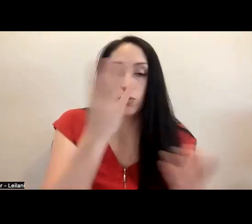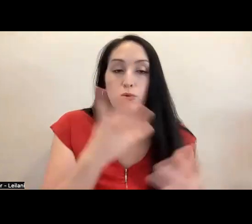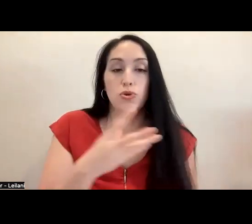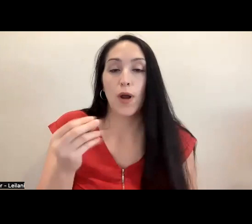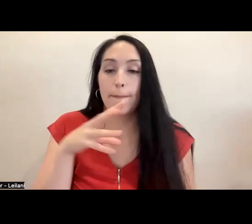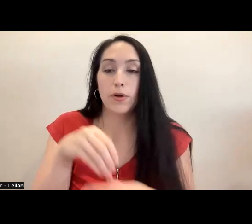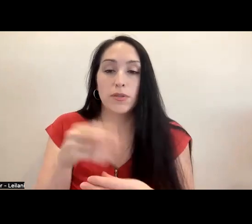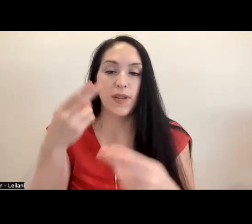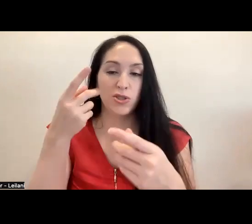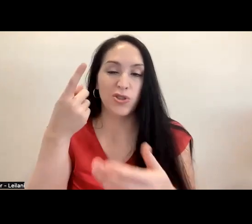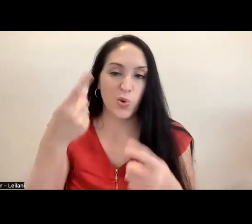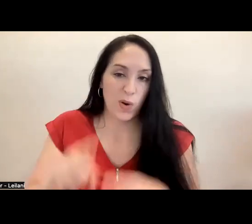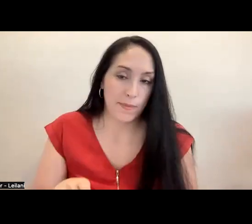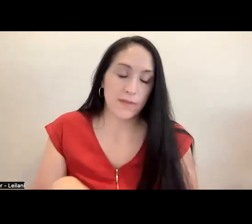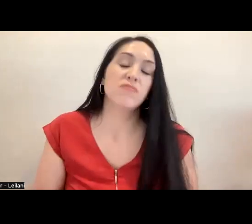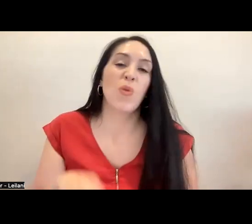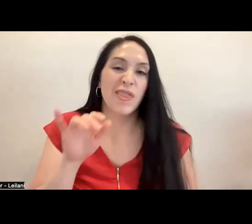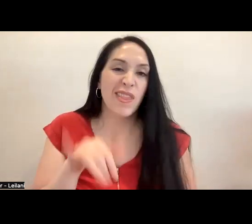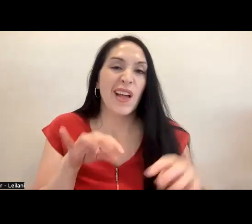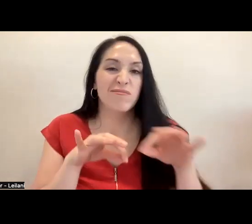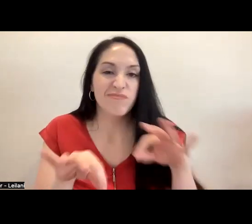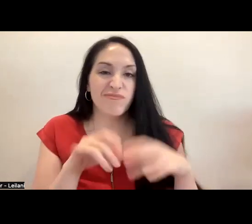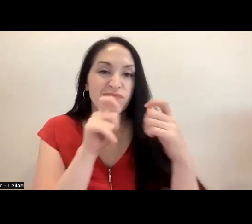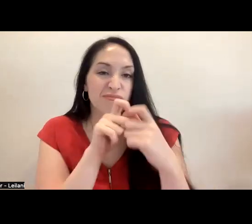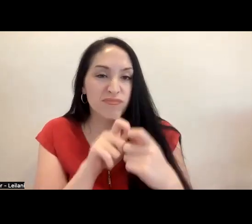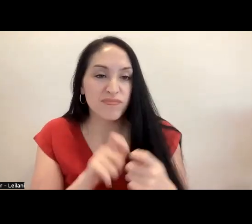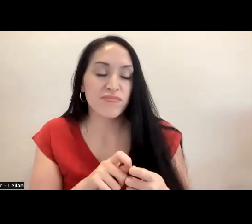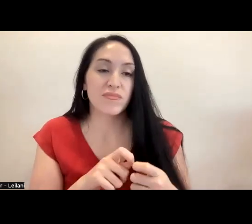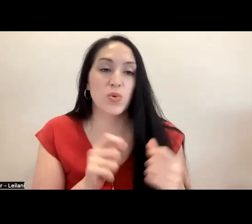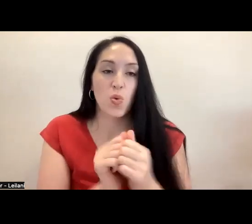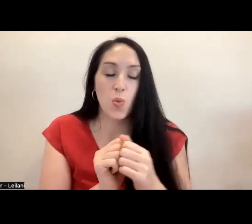as well, and also gives you some additional details on on our investment products.